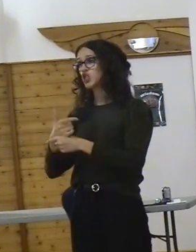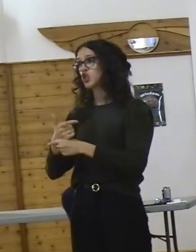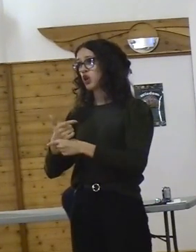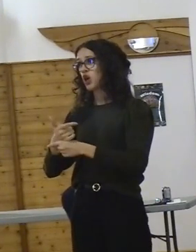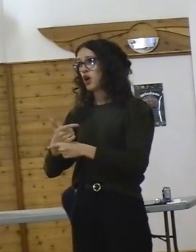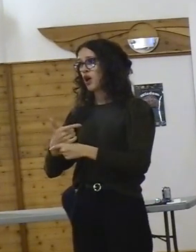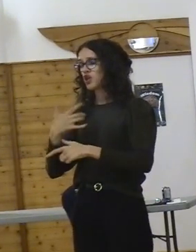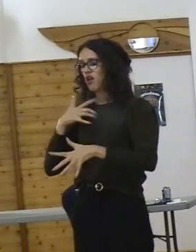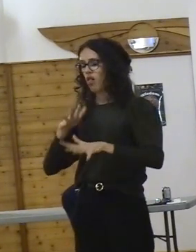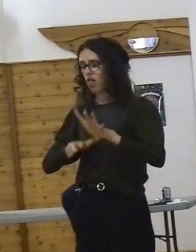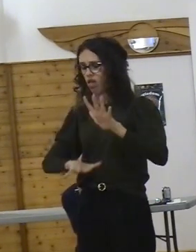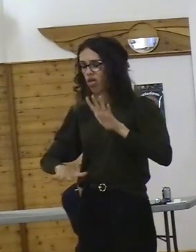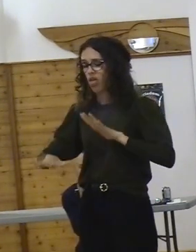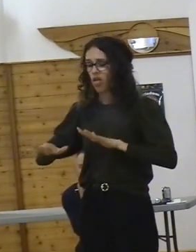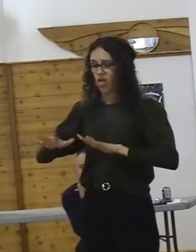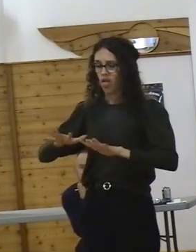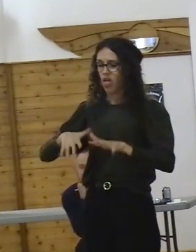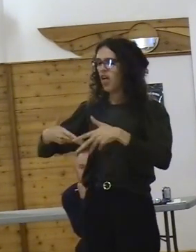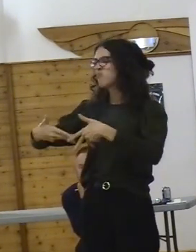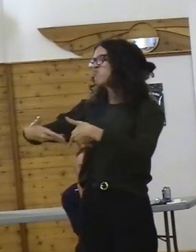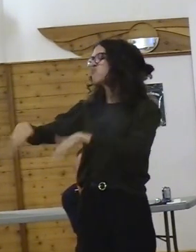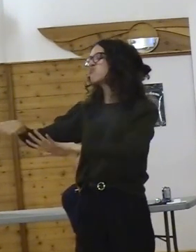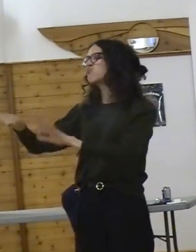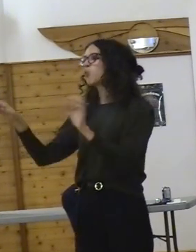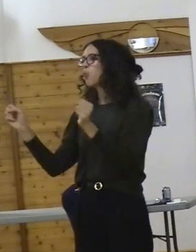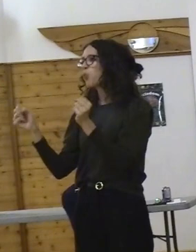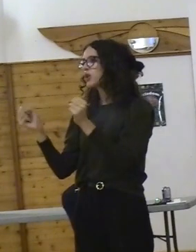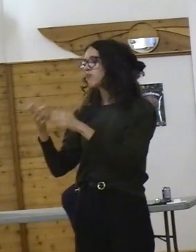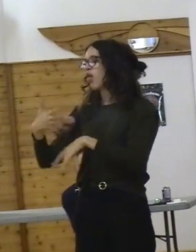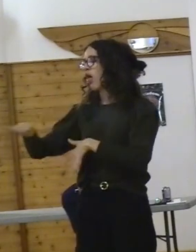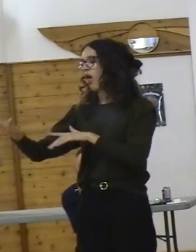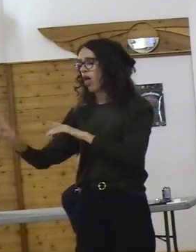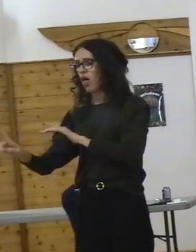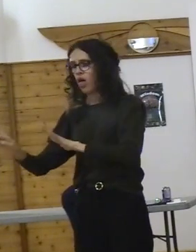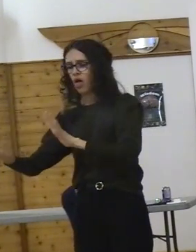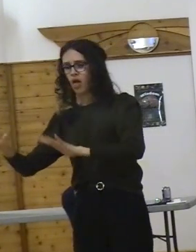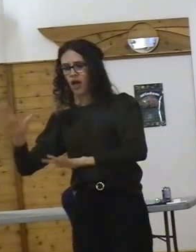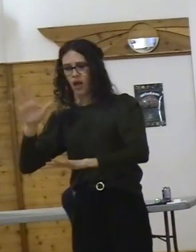They didn't even investigate.